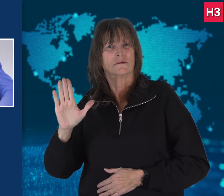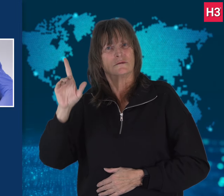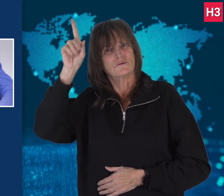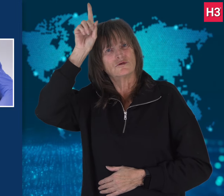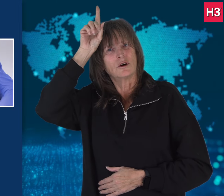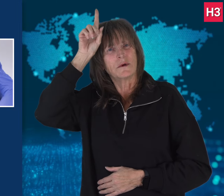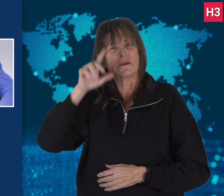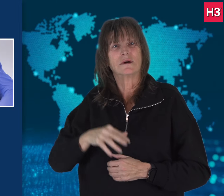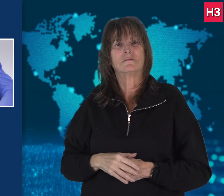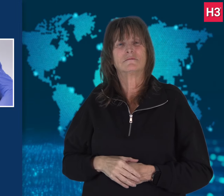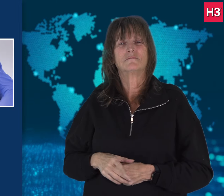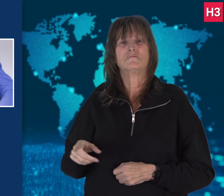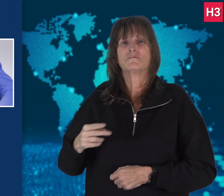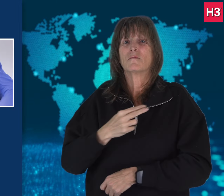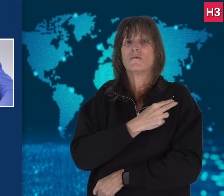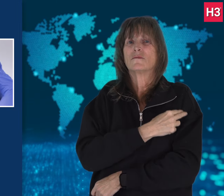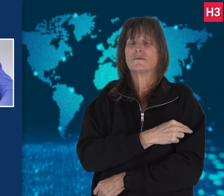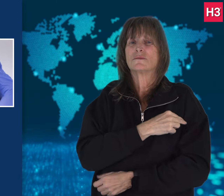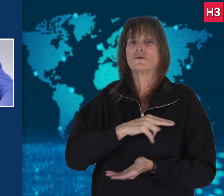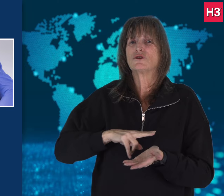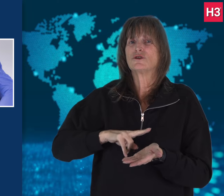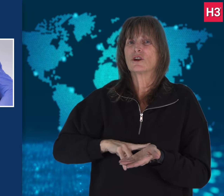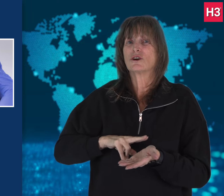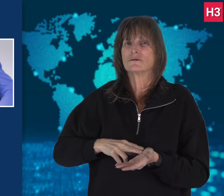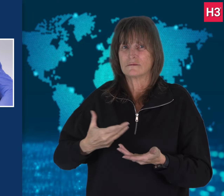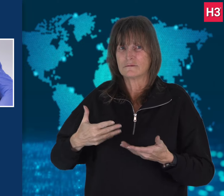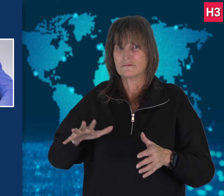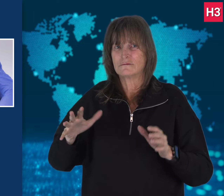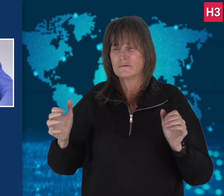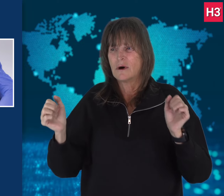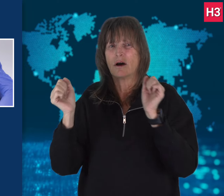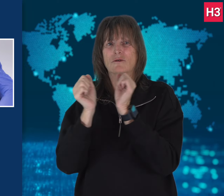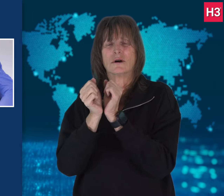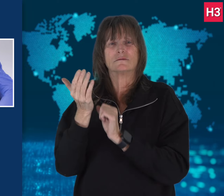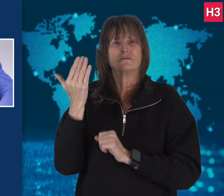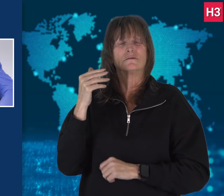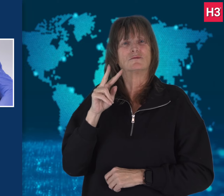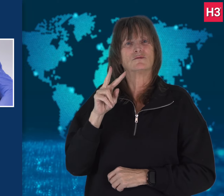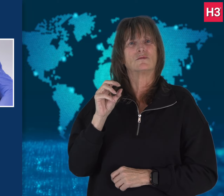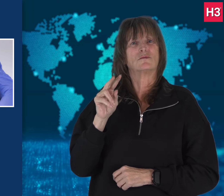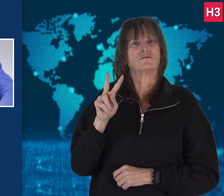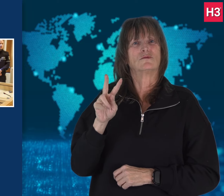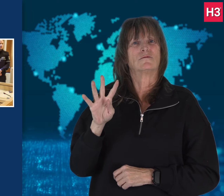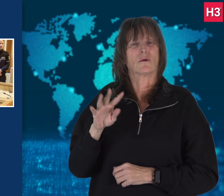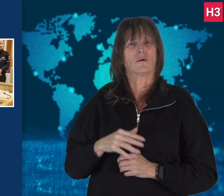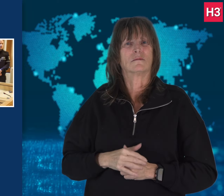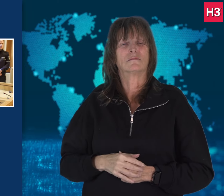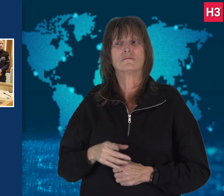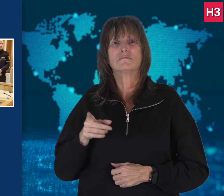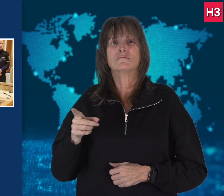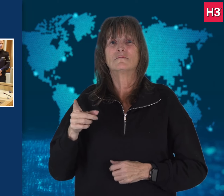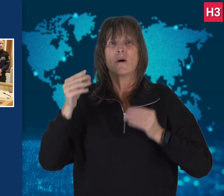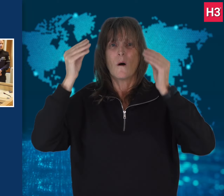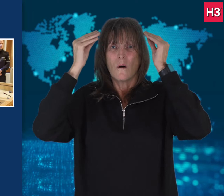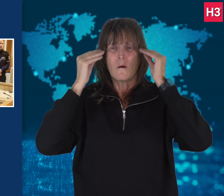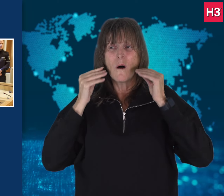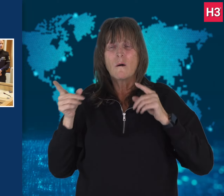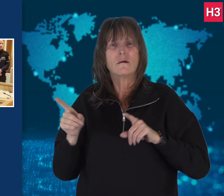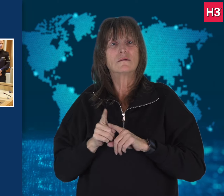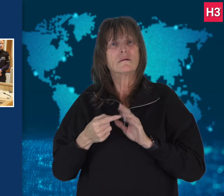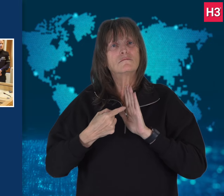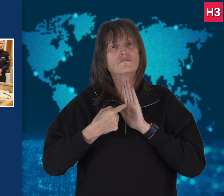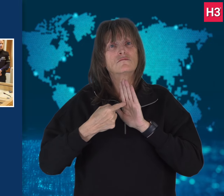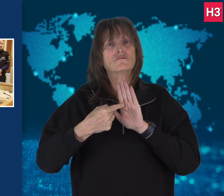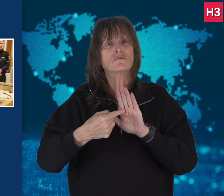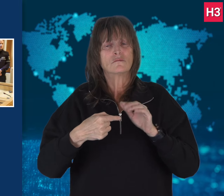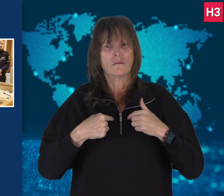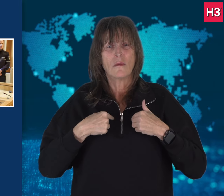or emotion for what he had done. The court said his crimes were